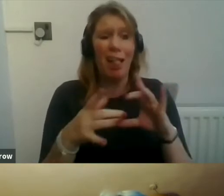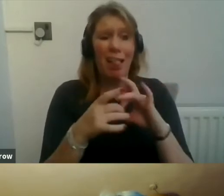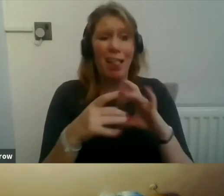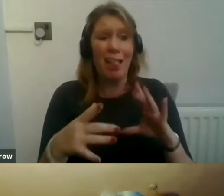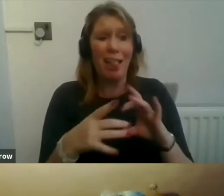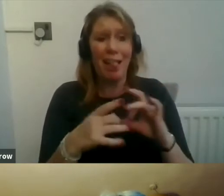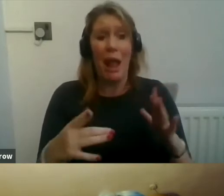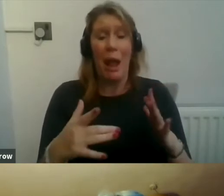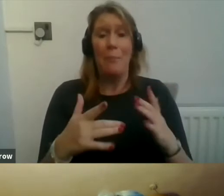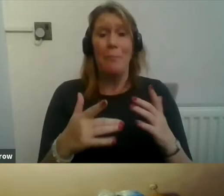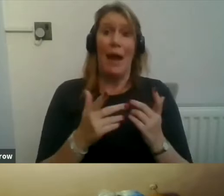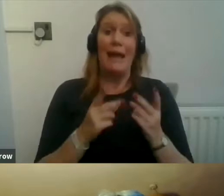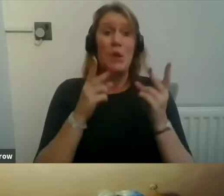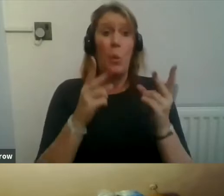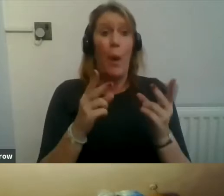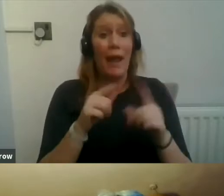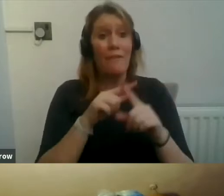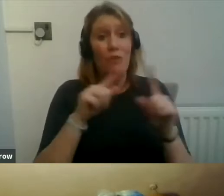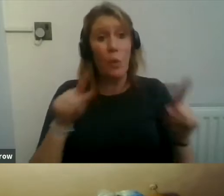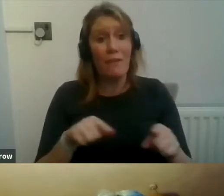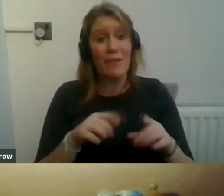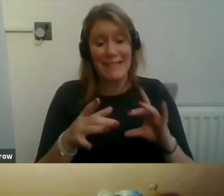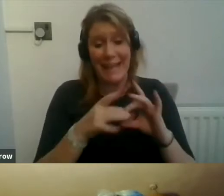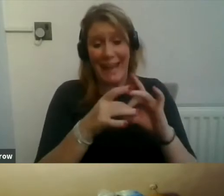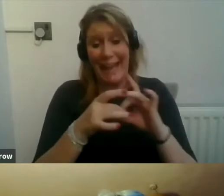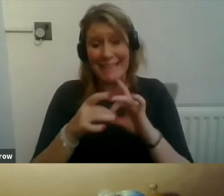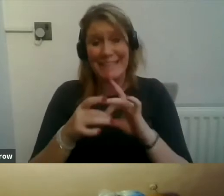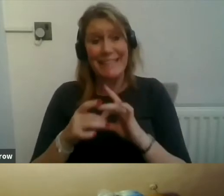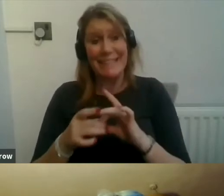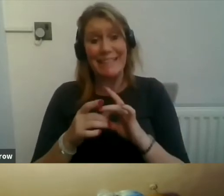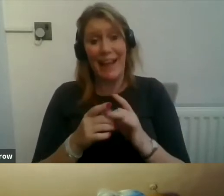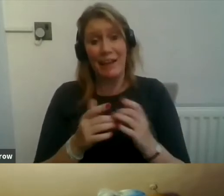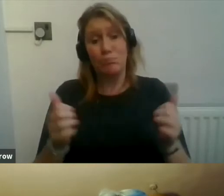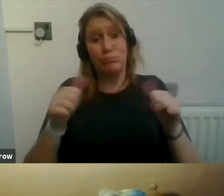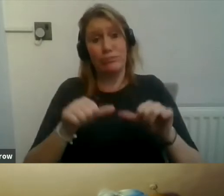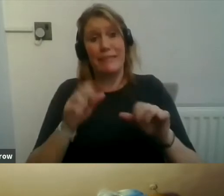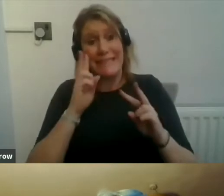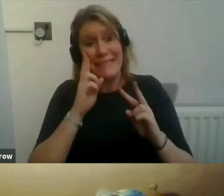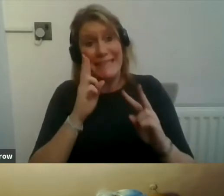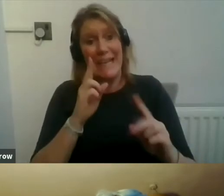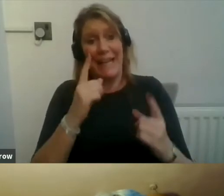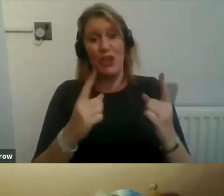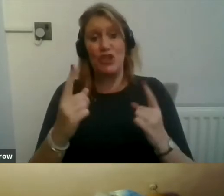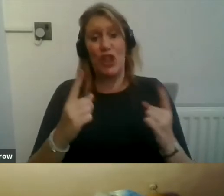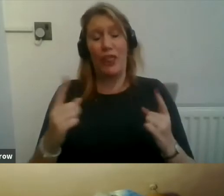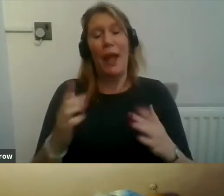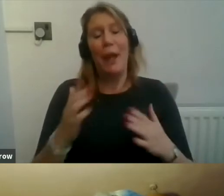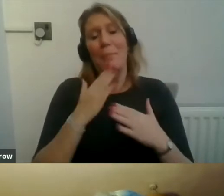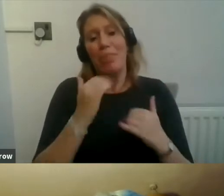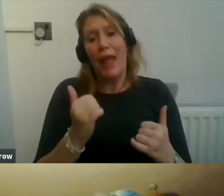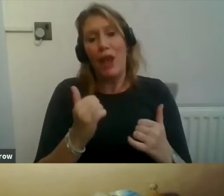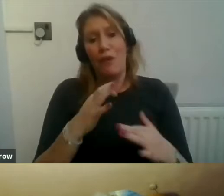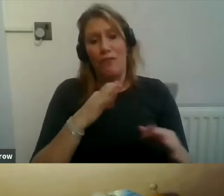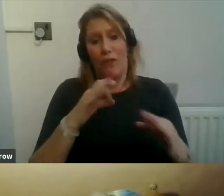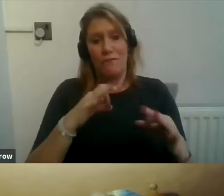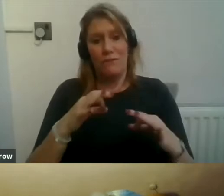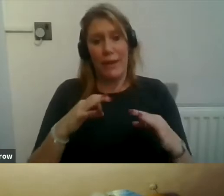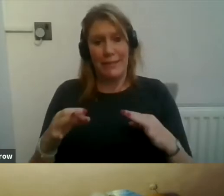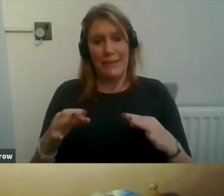finally and thank you for inviting me to be part of this discussion. Thank you for